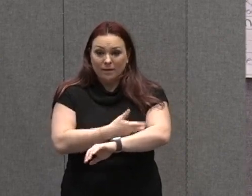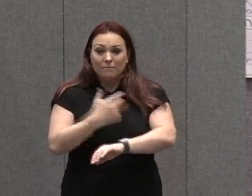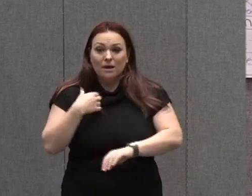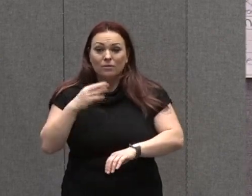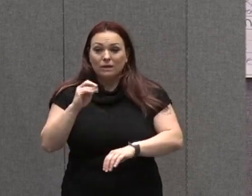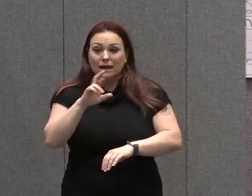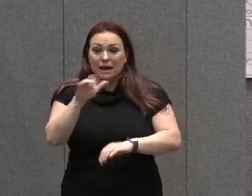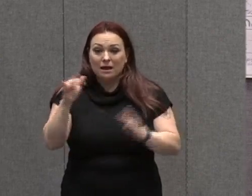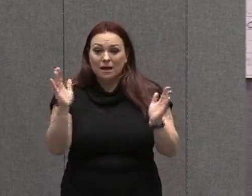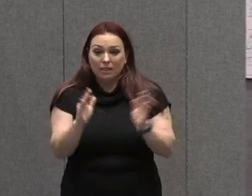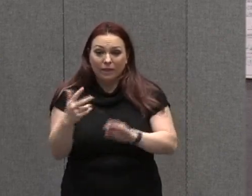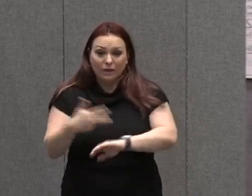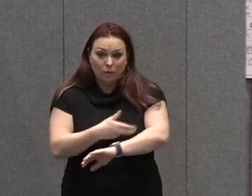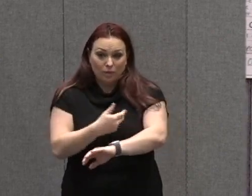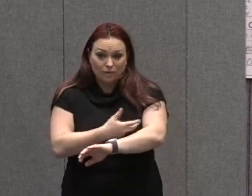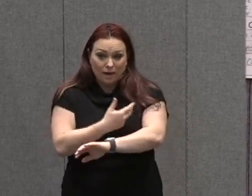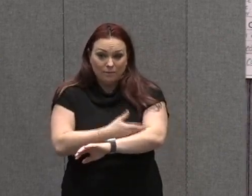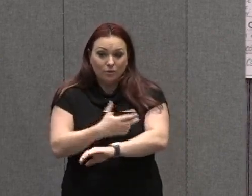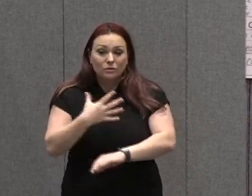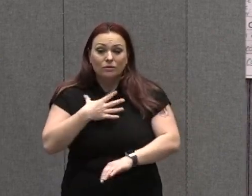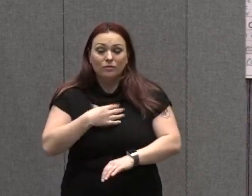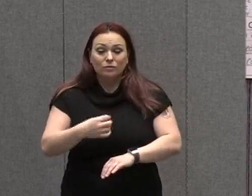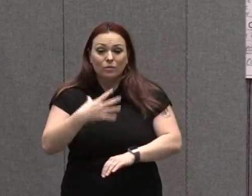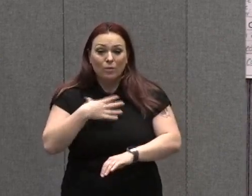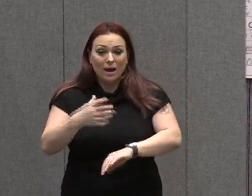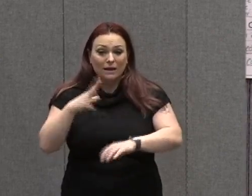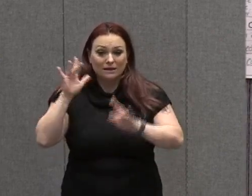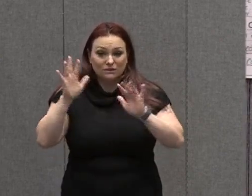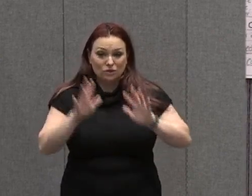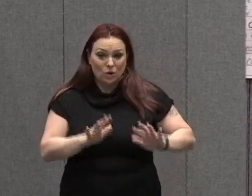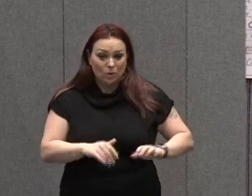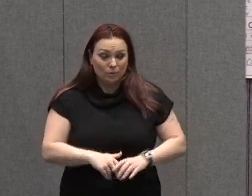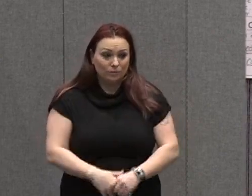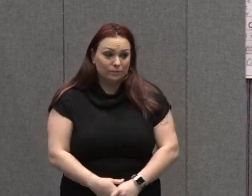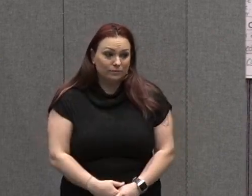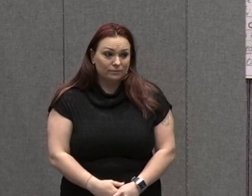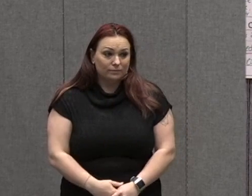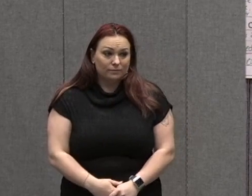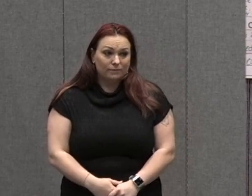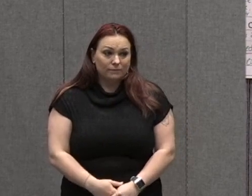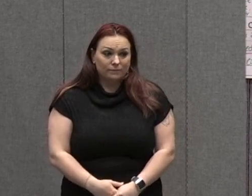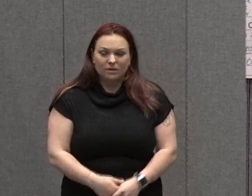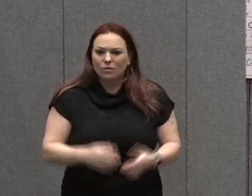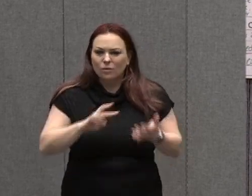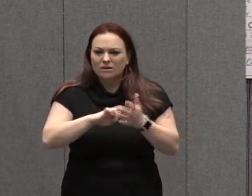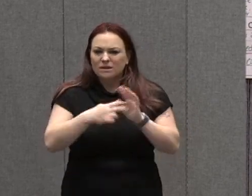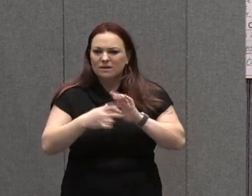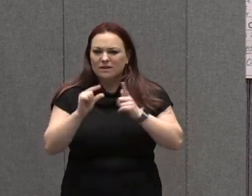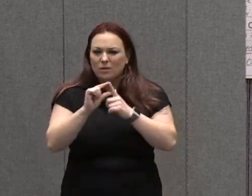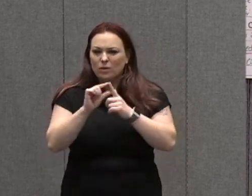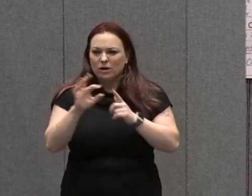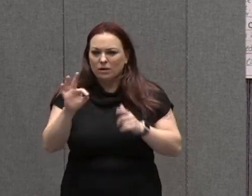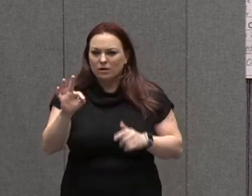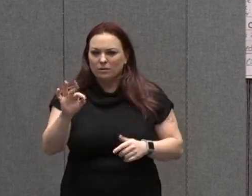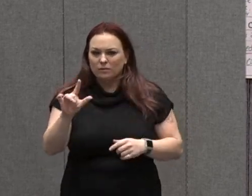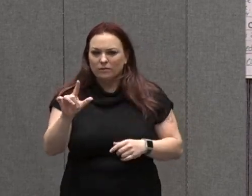Mary had a little lamb who's fleece was white as snow. What's fleece? Do you know what fleece is?